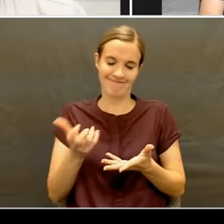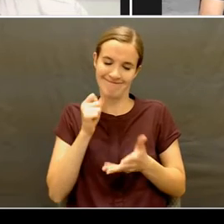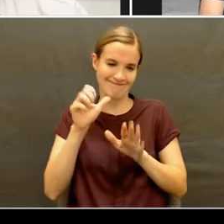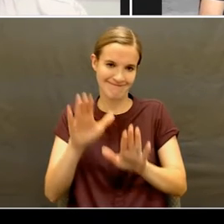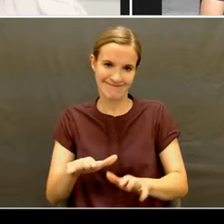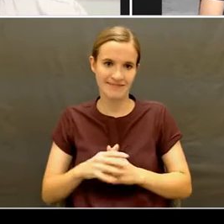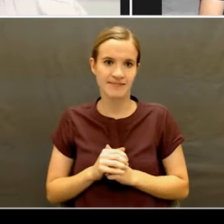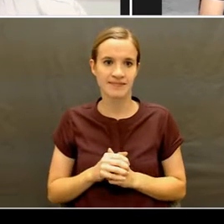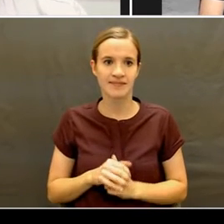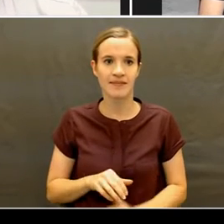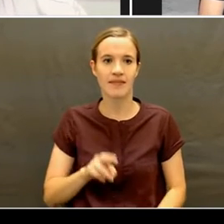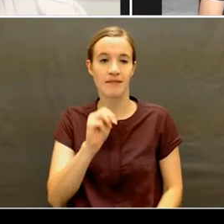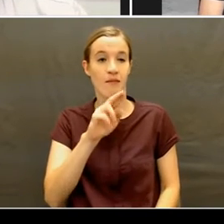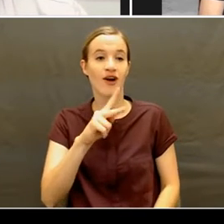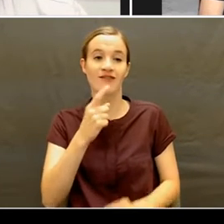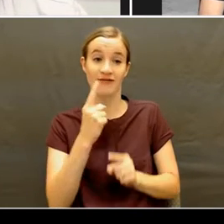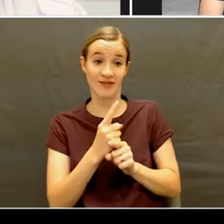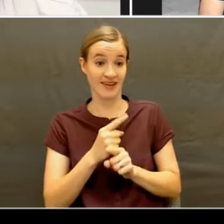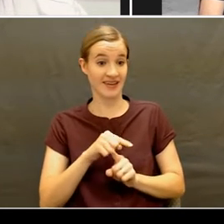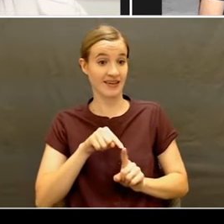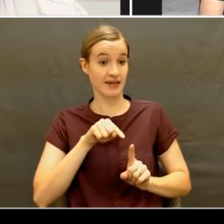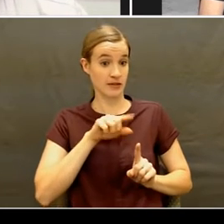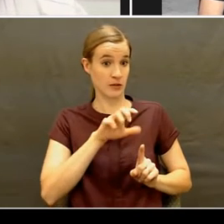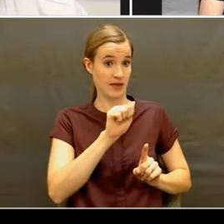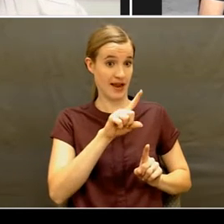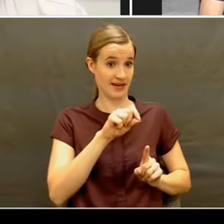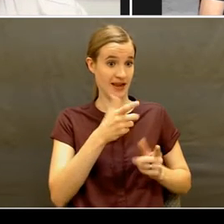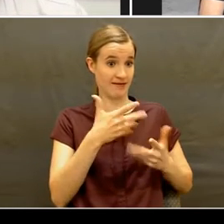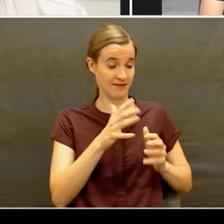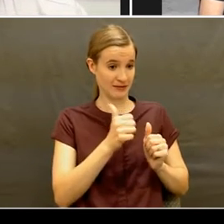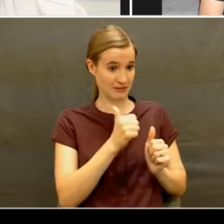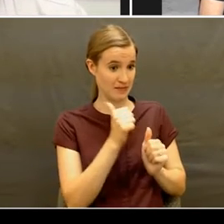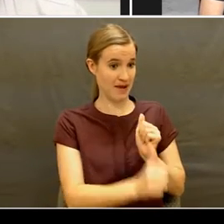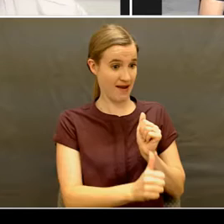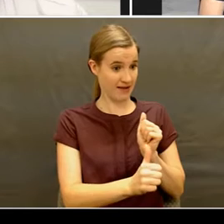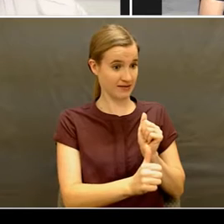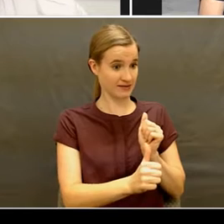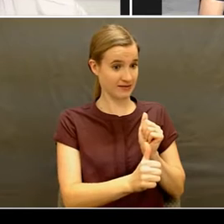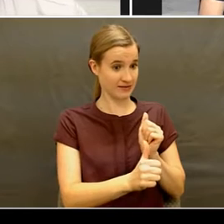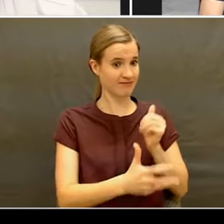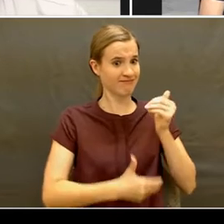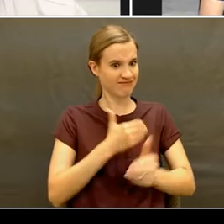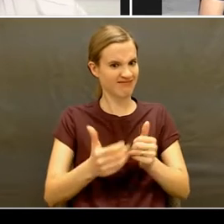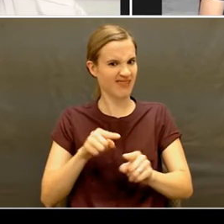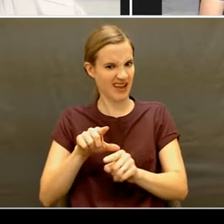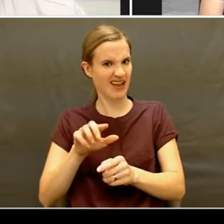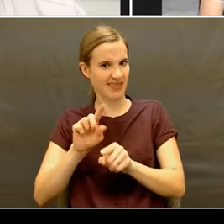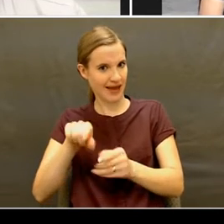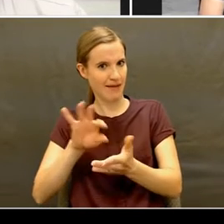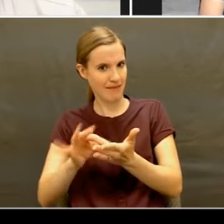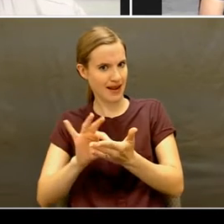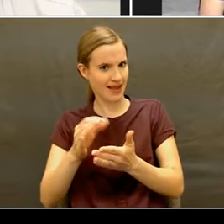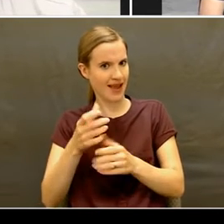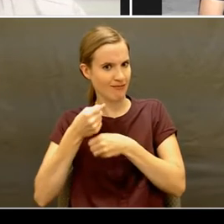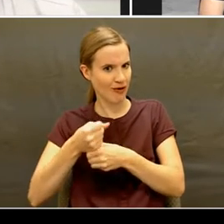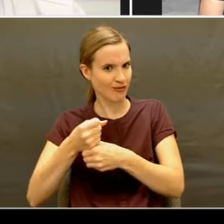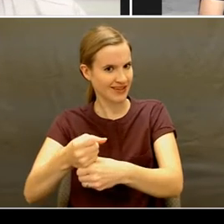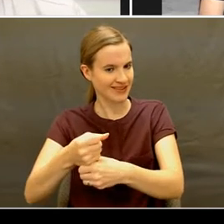ADA. It happened probably that one of the most iconic photos, I think that so many people a lot